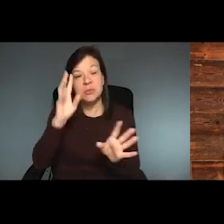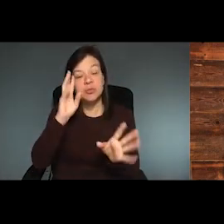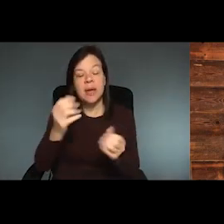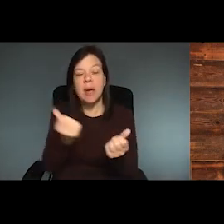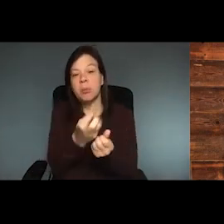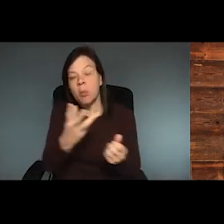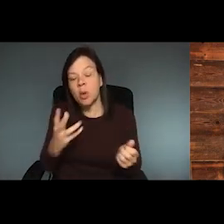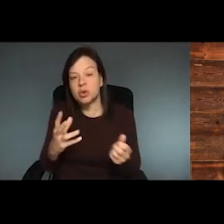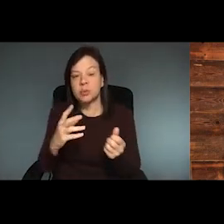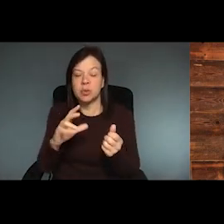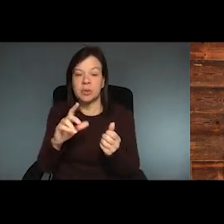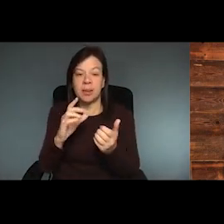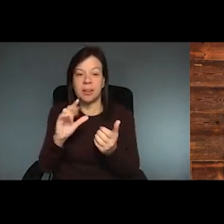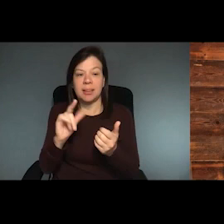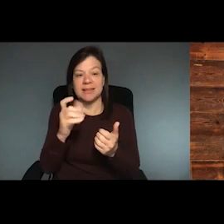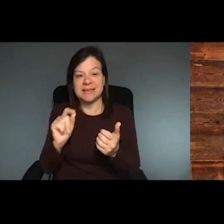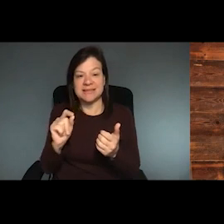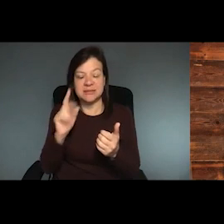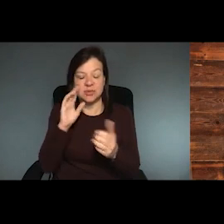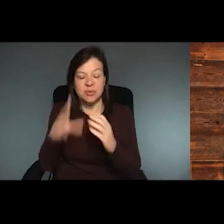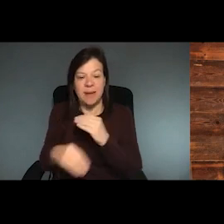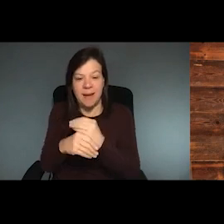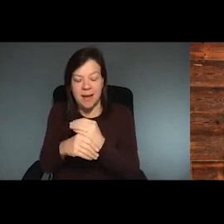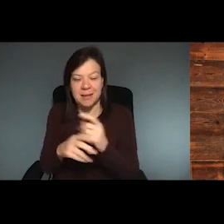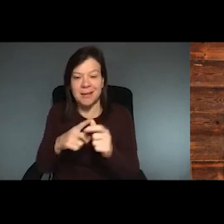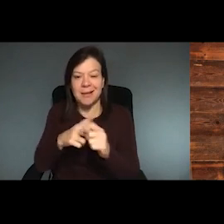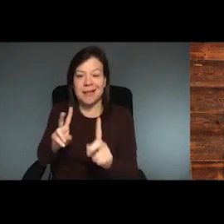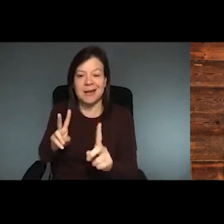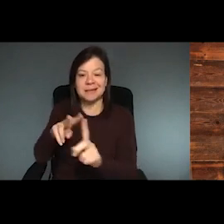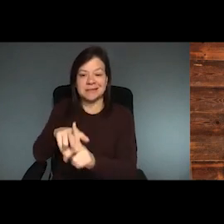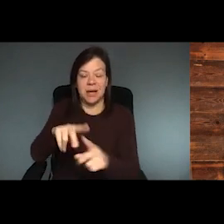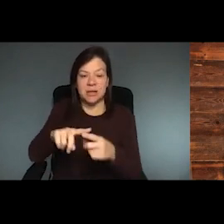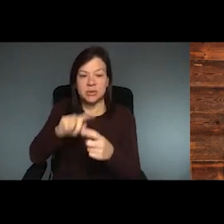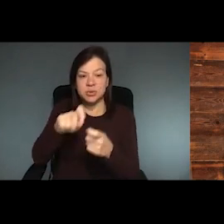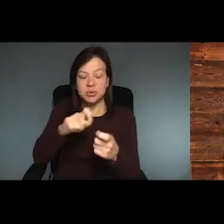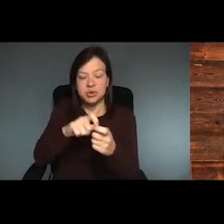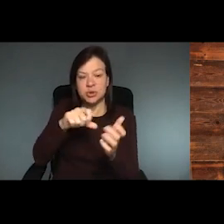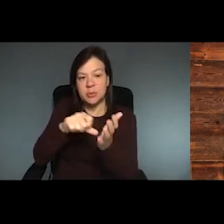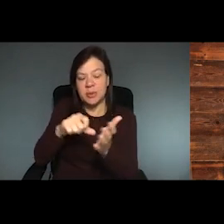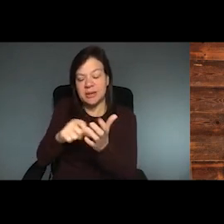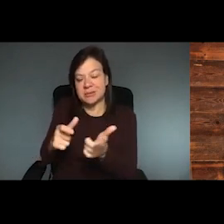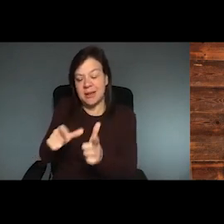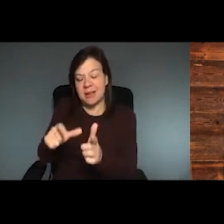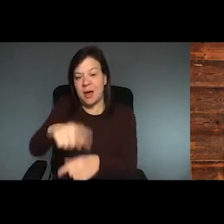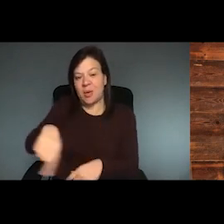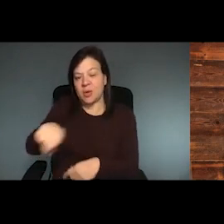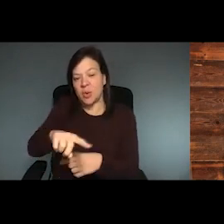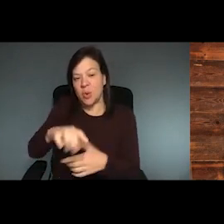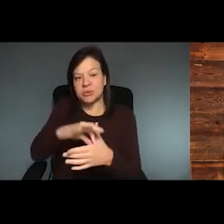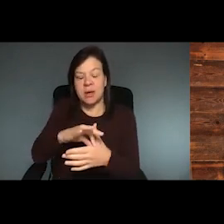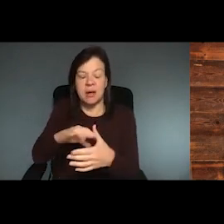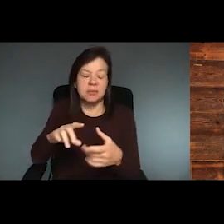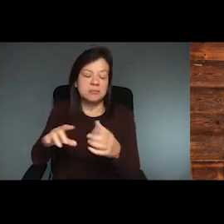FOR CONTEXT TO BE ADDED TO AND ASSIGN THE LISTS TO CERTAIN PAGES ALLOWING CONTACTS ACCESS TO GATED CONTENT.